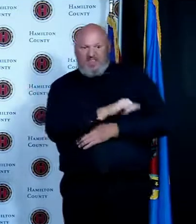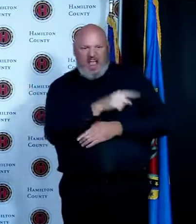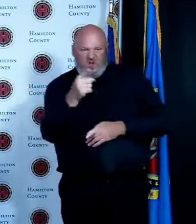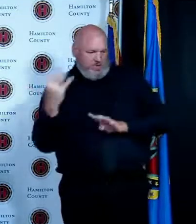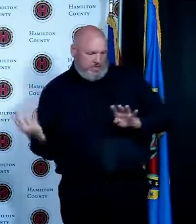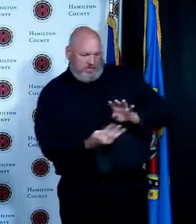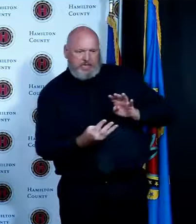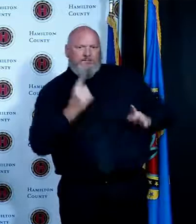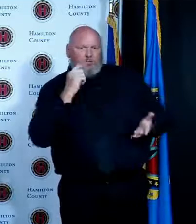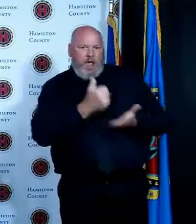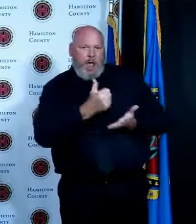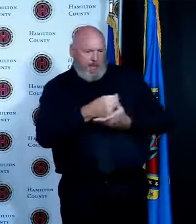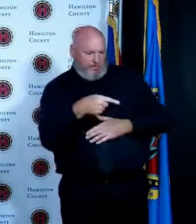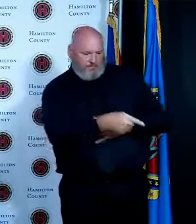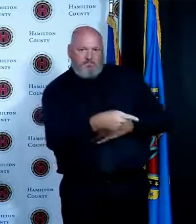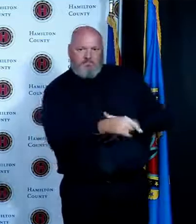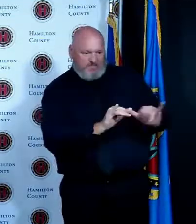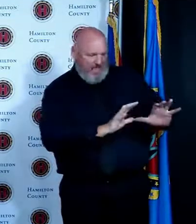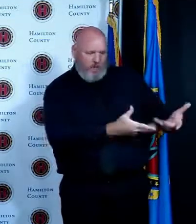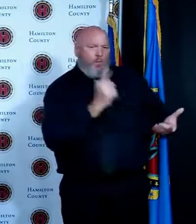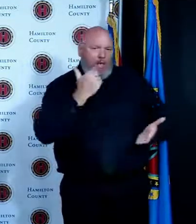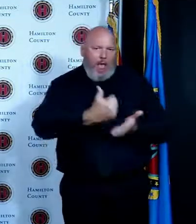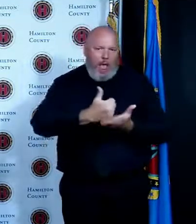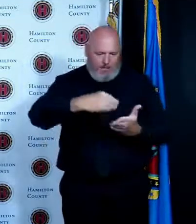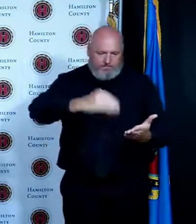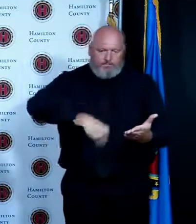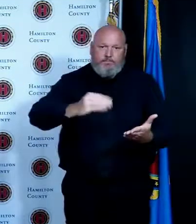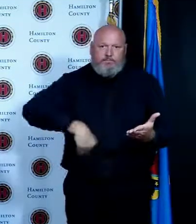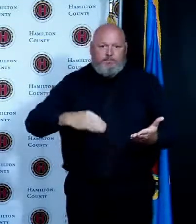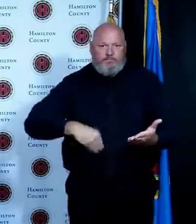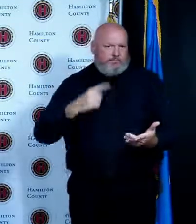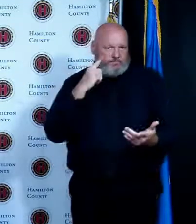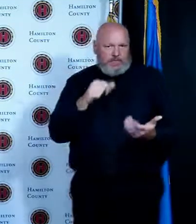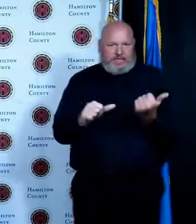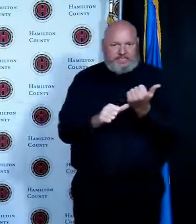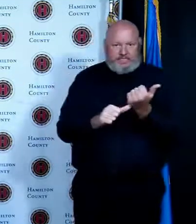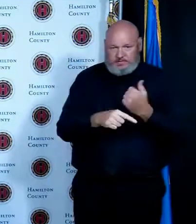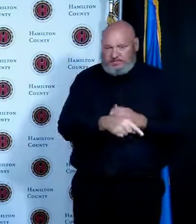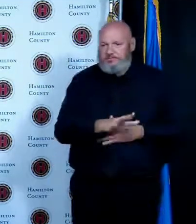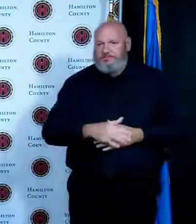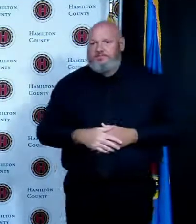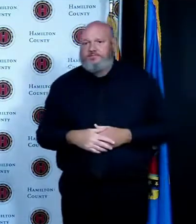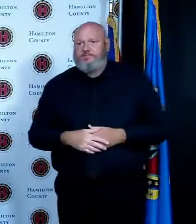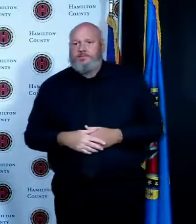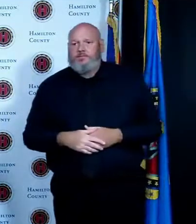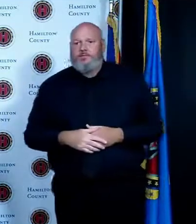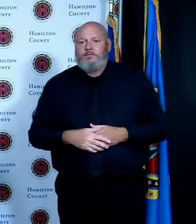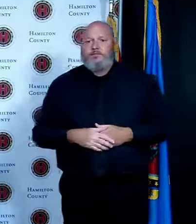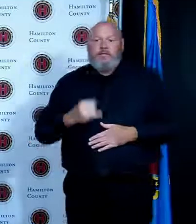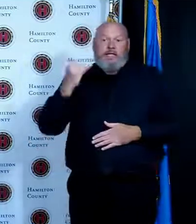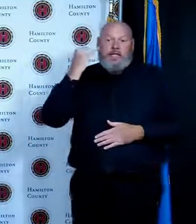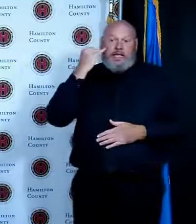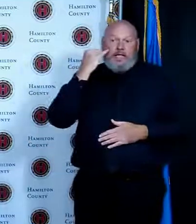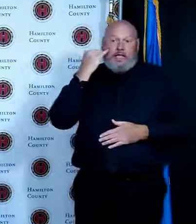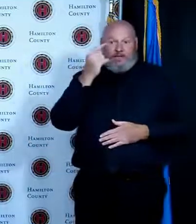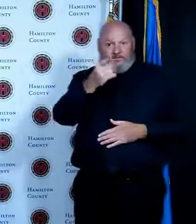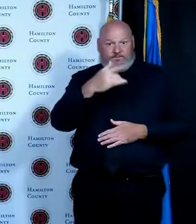and we worked with the city to send everyone facing eviction a postcard with information about resources available to